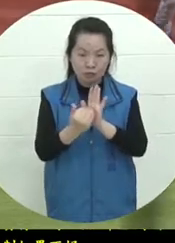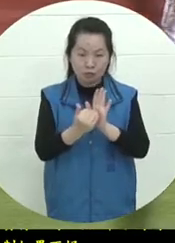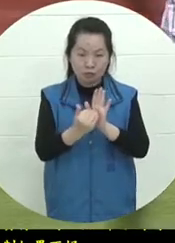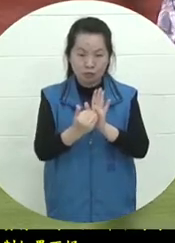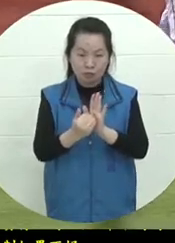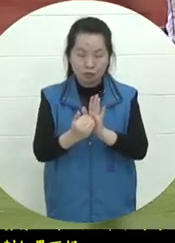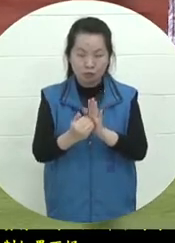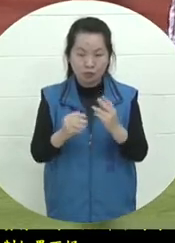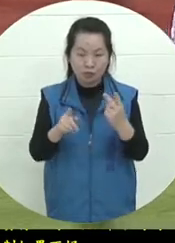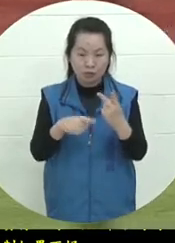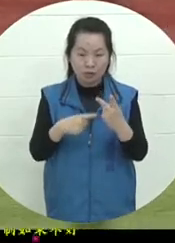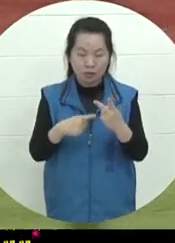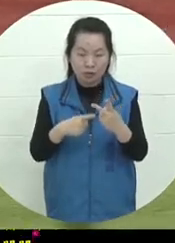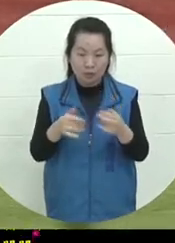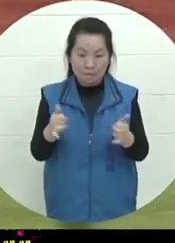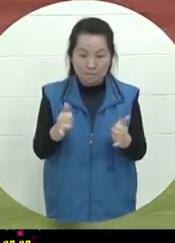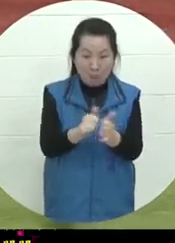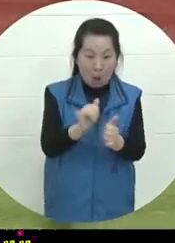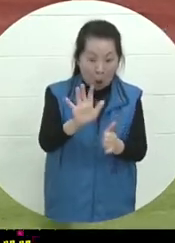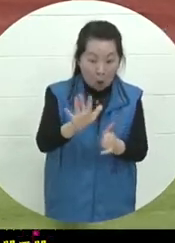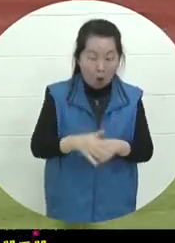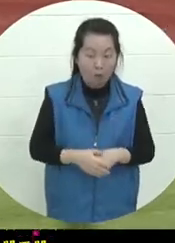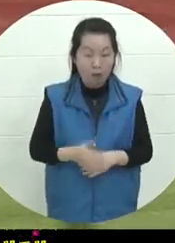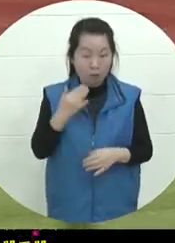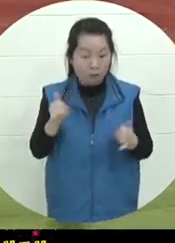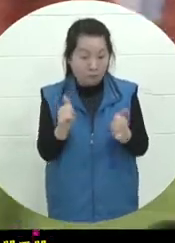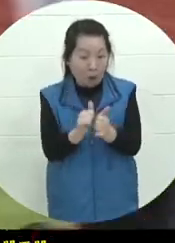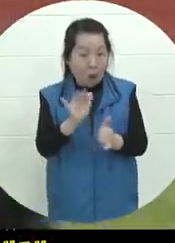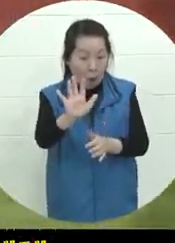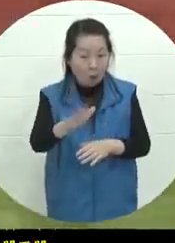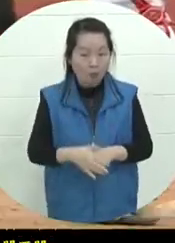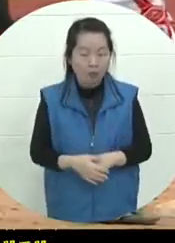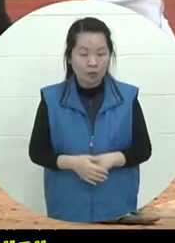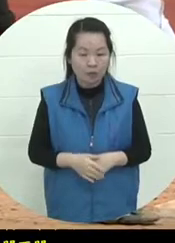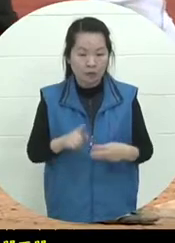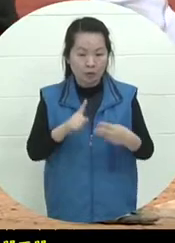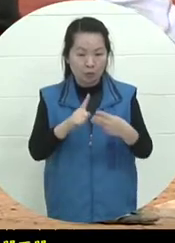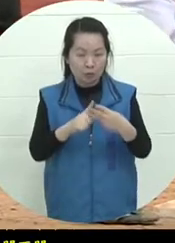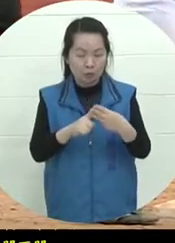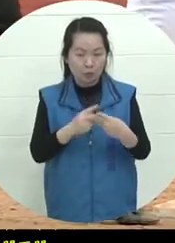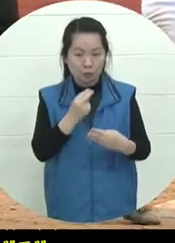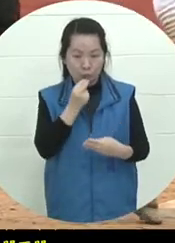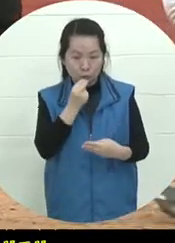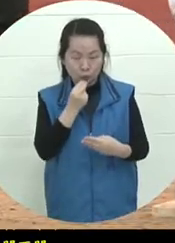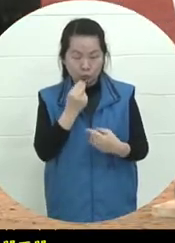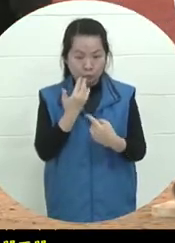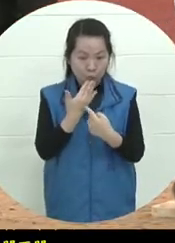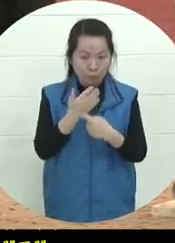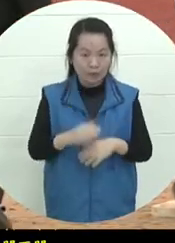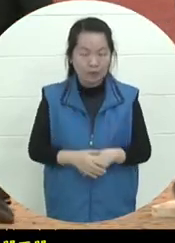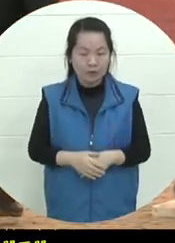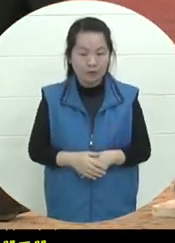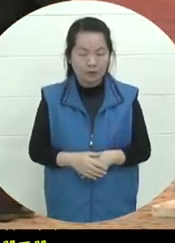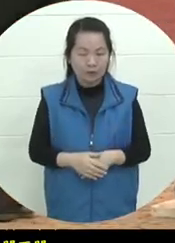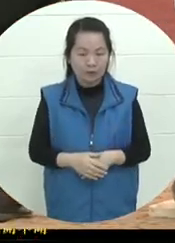there is any collision between the two sides? If so. If you look at the gestures it consists of, it will interfere with the back of the hand.